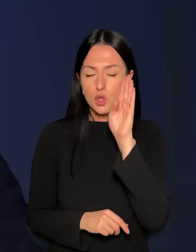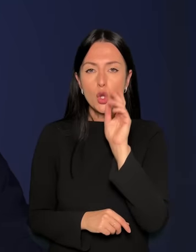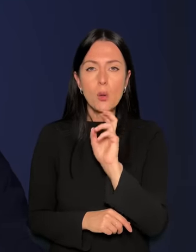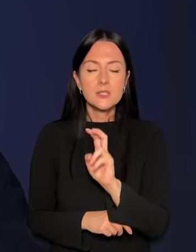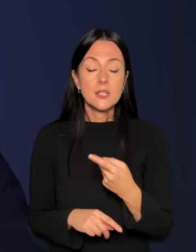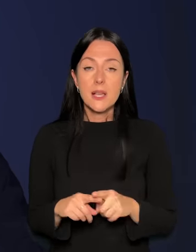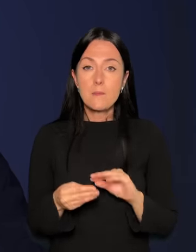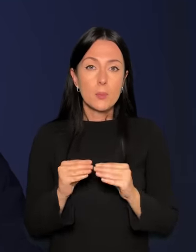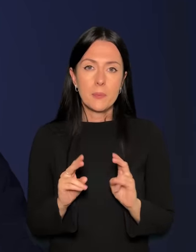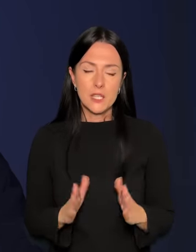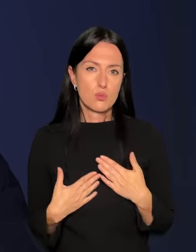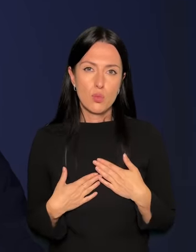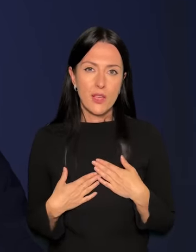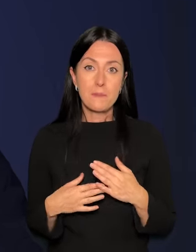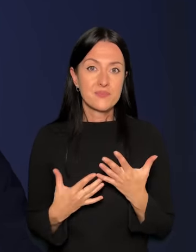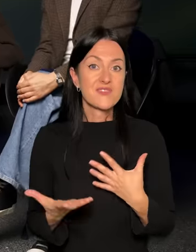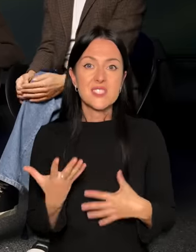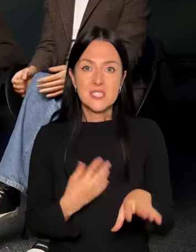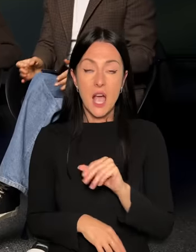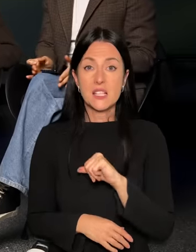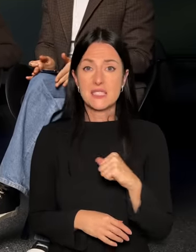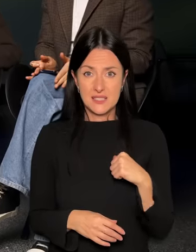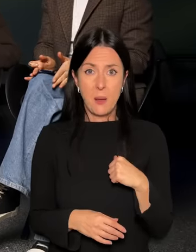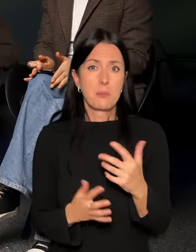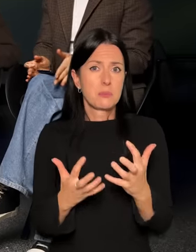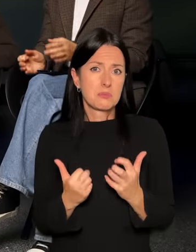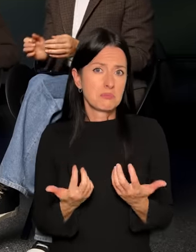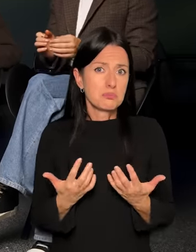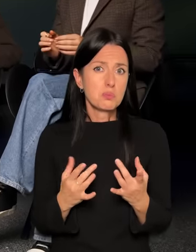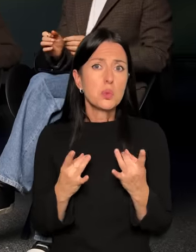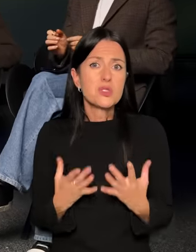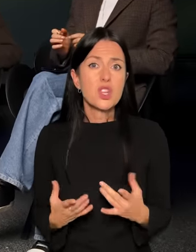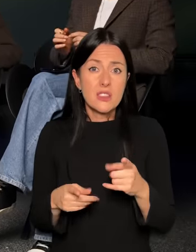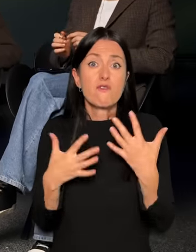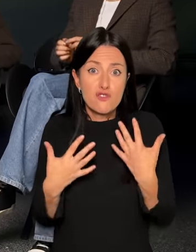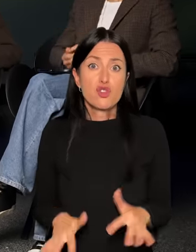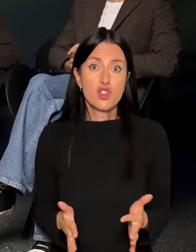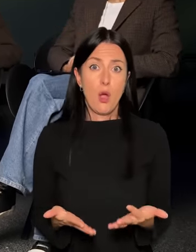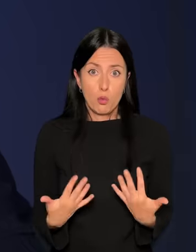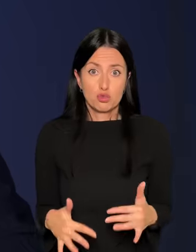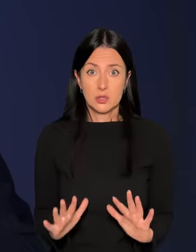it's not just my problem; it's everyone's. It's much easier to accept it yourself because you're already coming to terms with it, it has already happened,